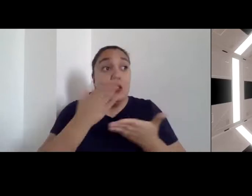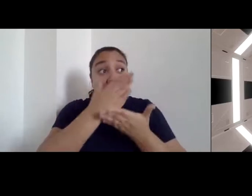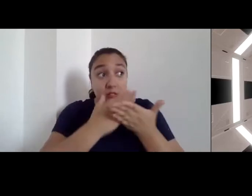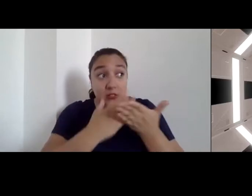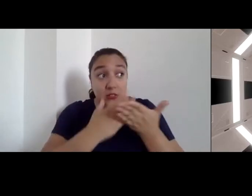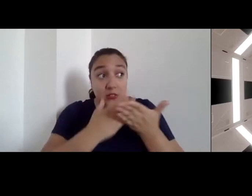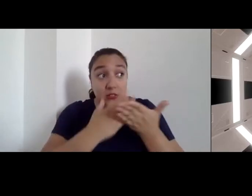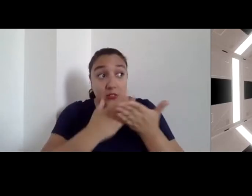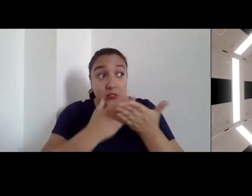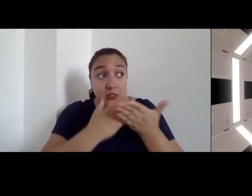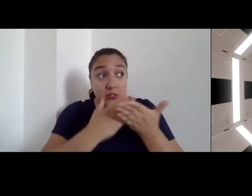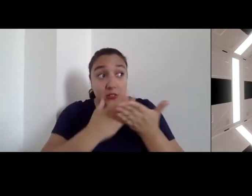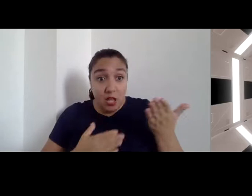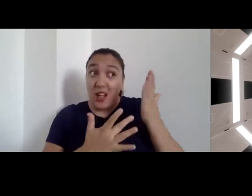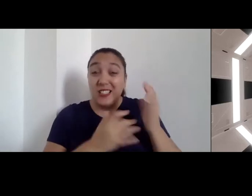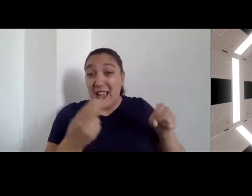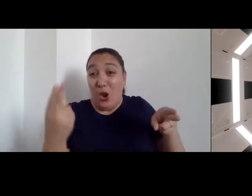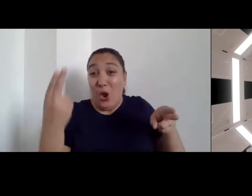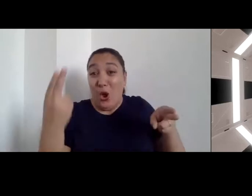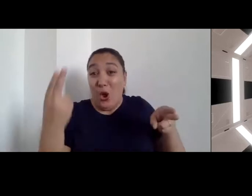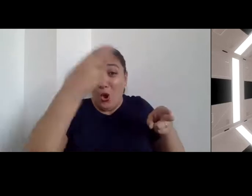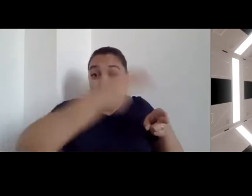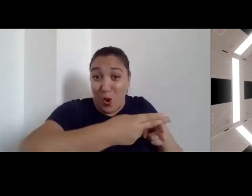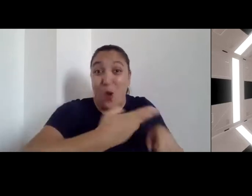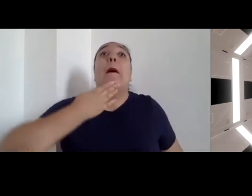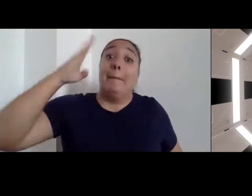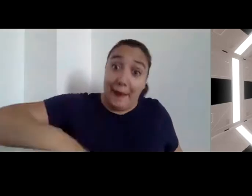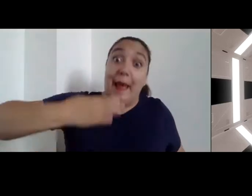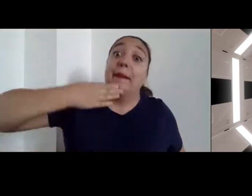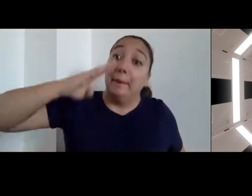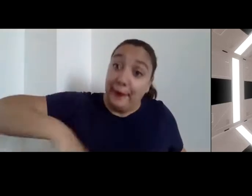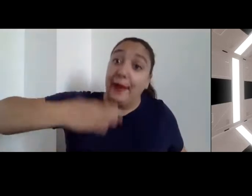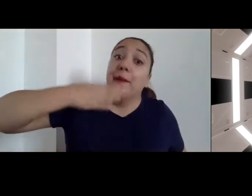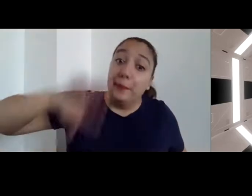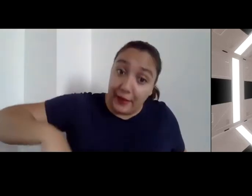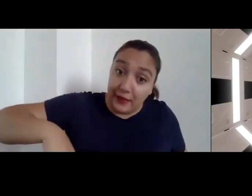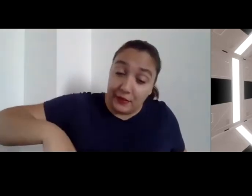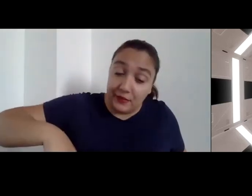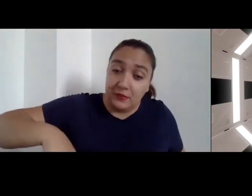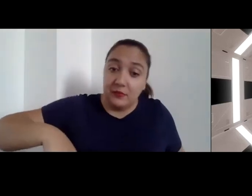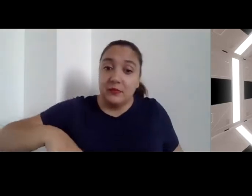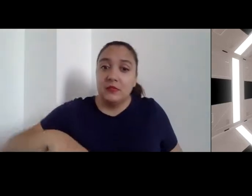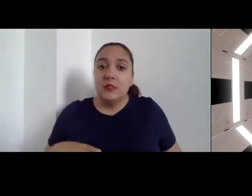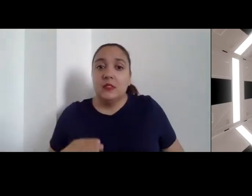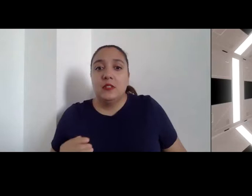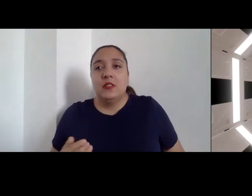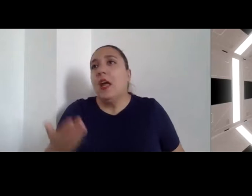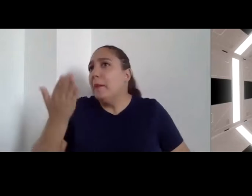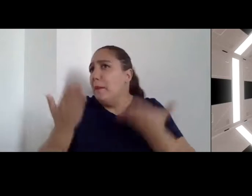bad, like very bad, bad, bad, bad. Even if we don't all agree on that point,